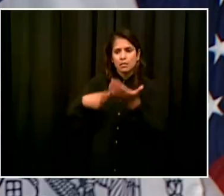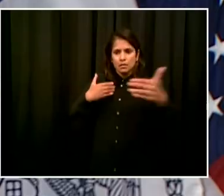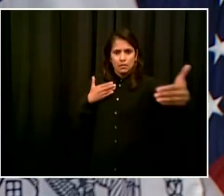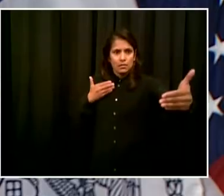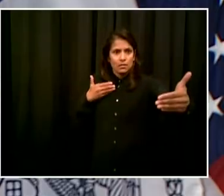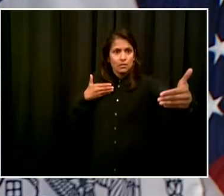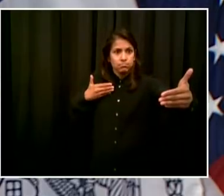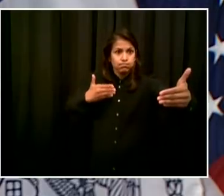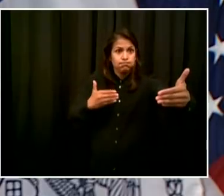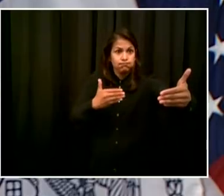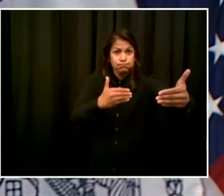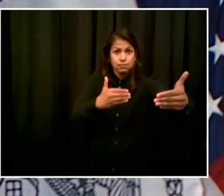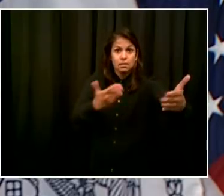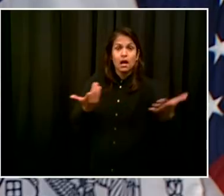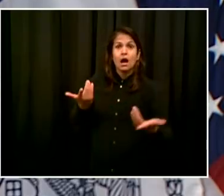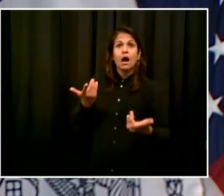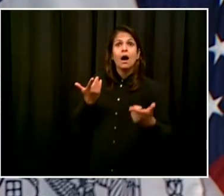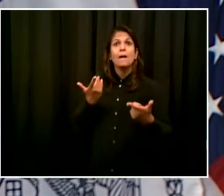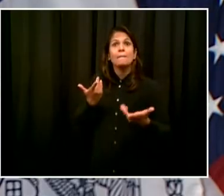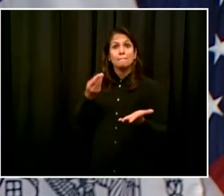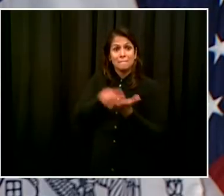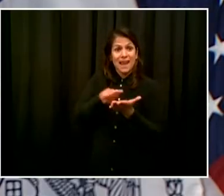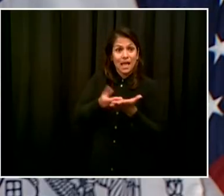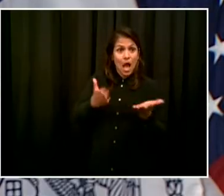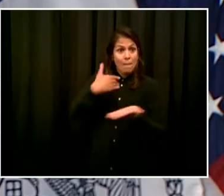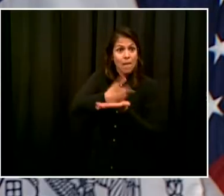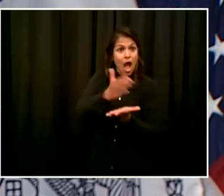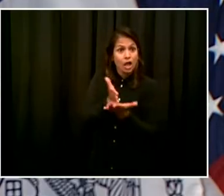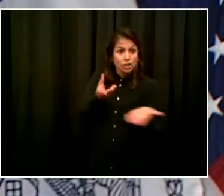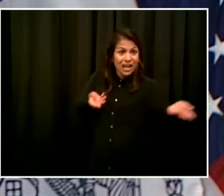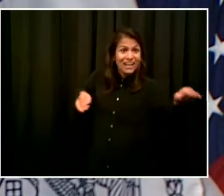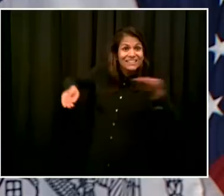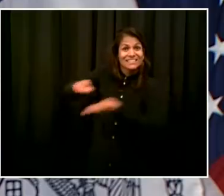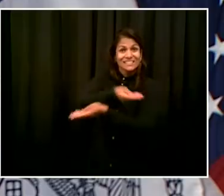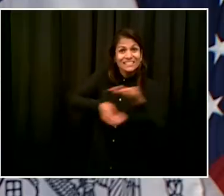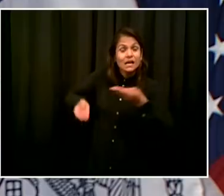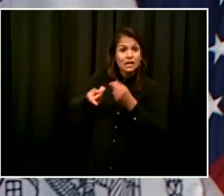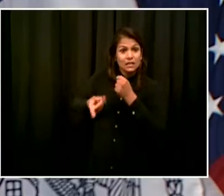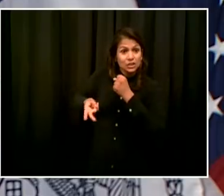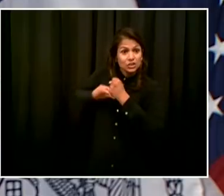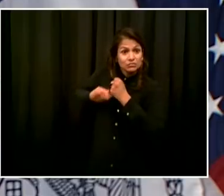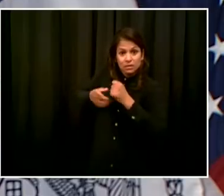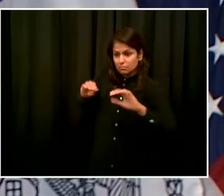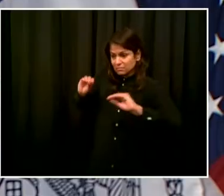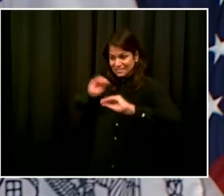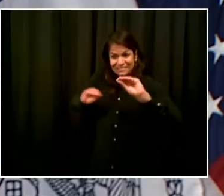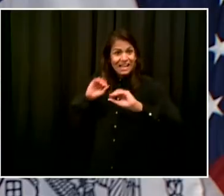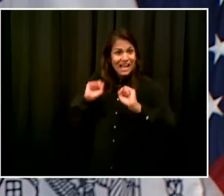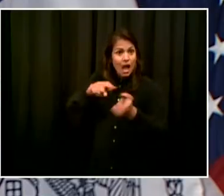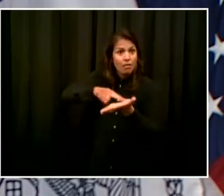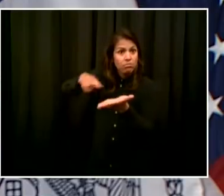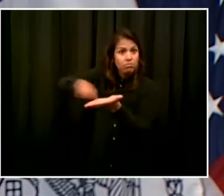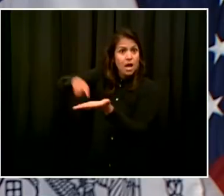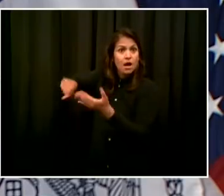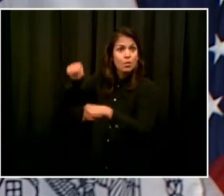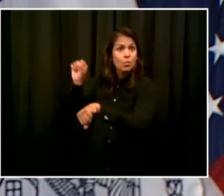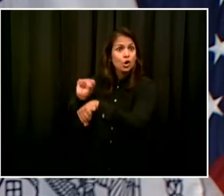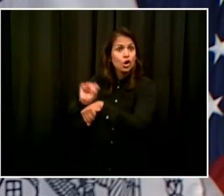IF THERE'S NOT A TIMELINE, IF THIS IS JUST A